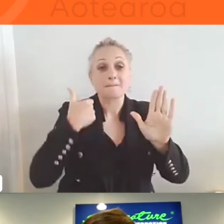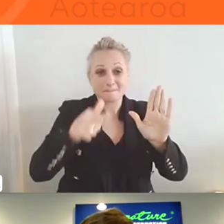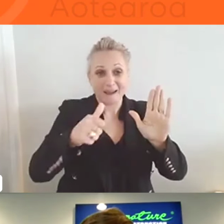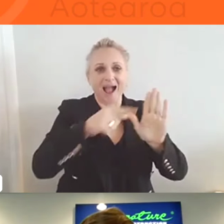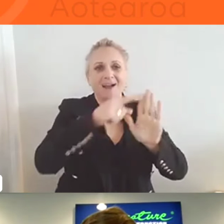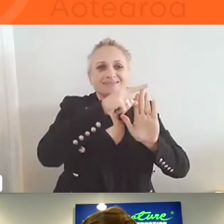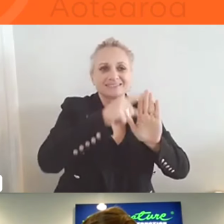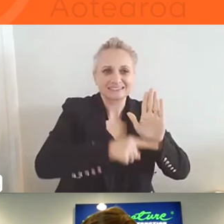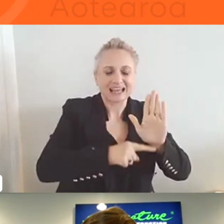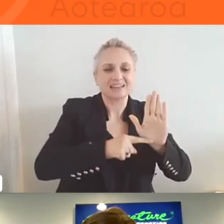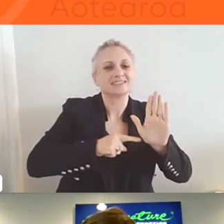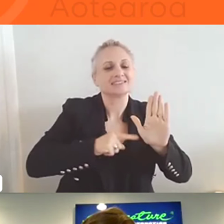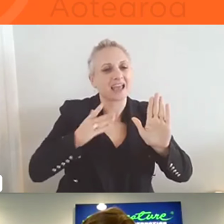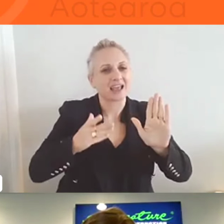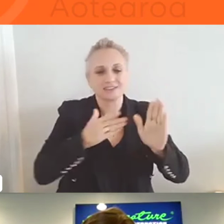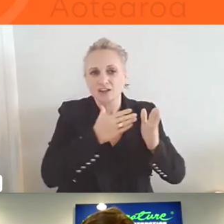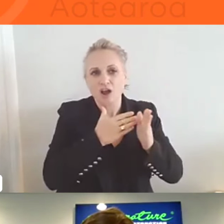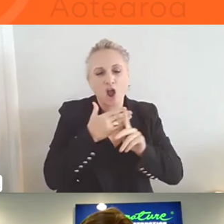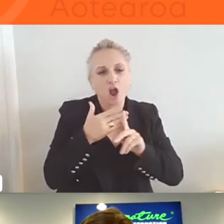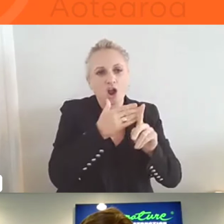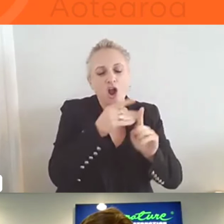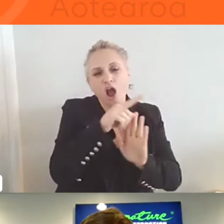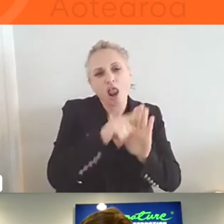any other challenges and things that you might need to think about